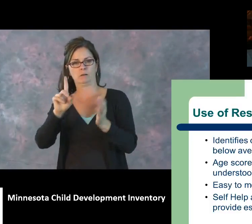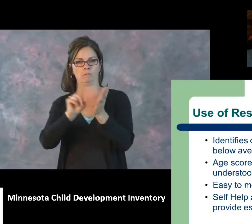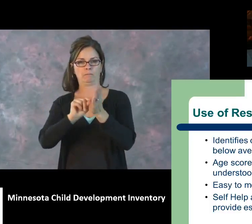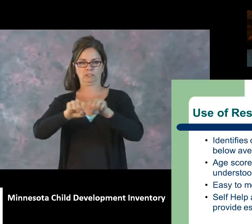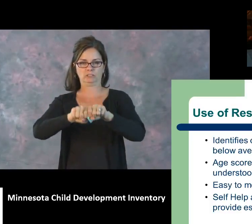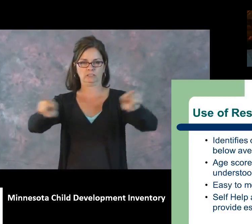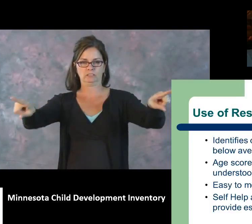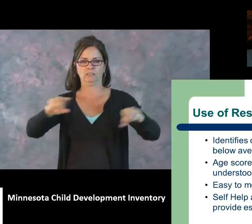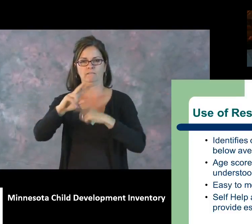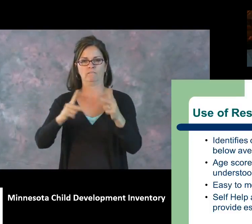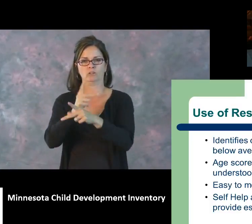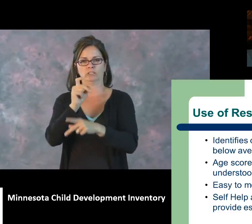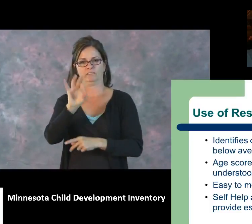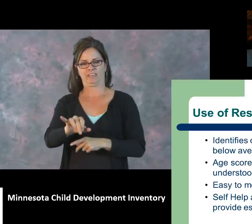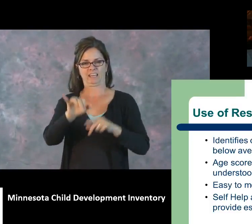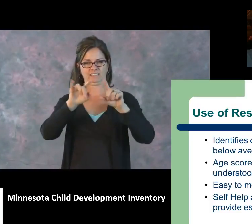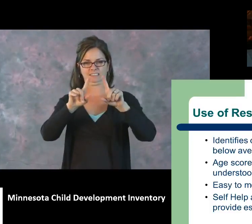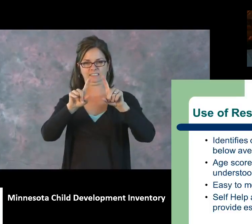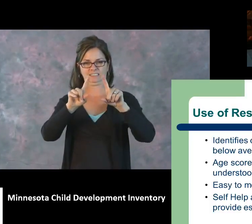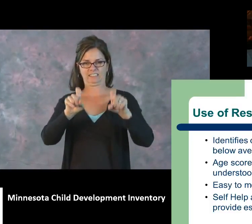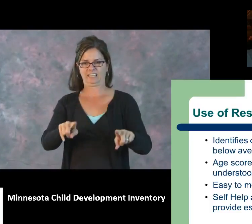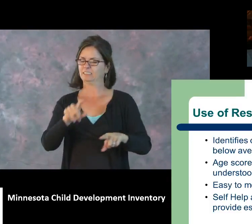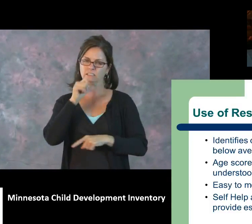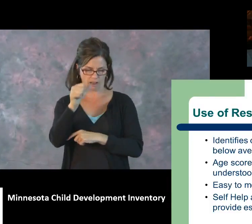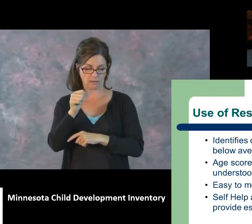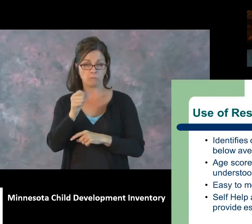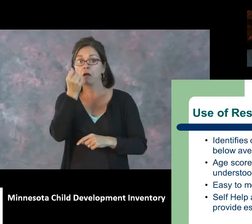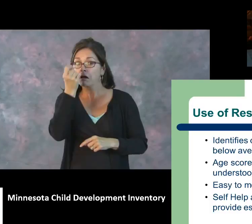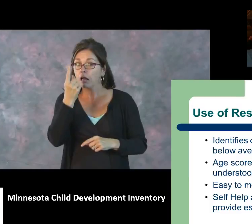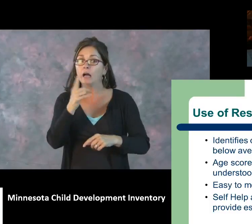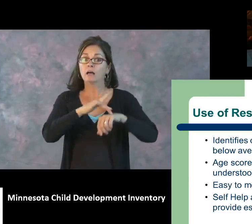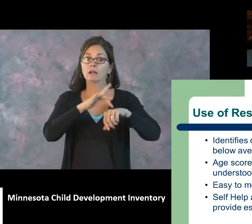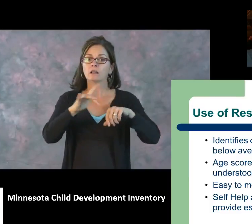of this test, but is available on the adaptation,